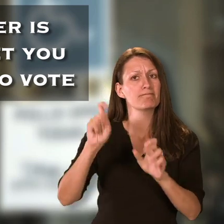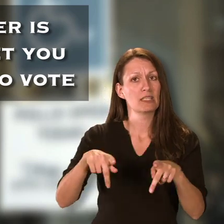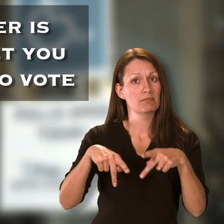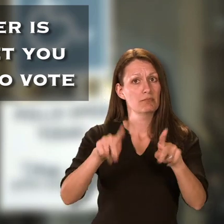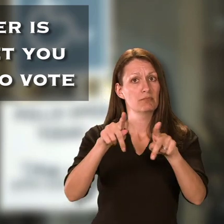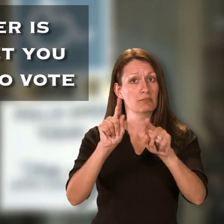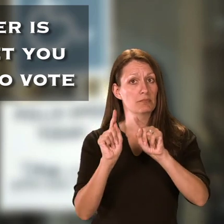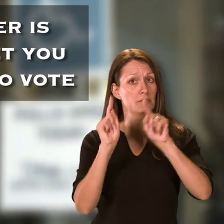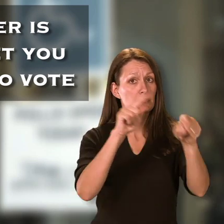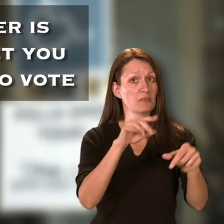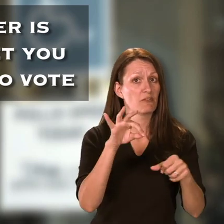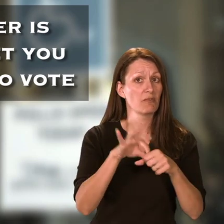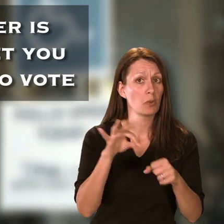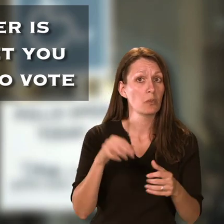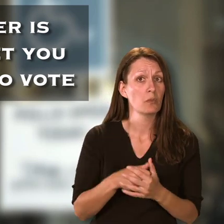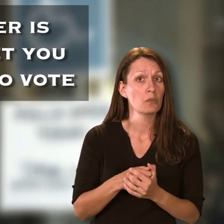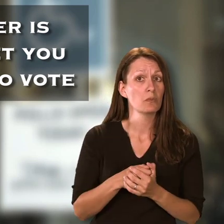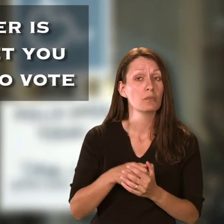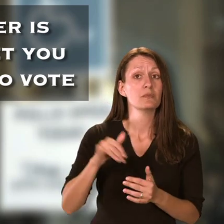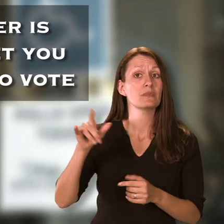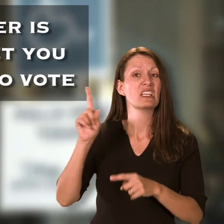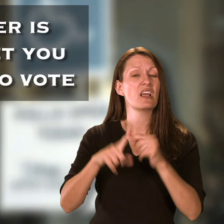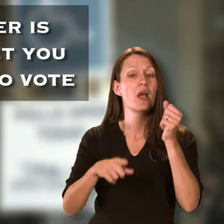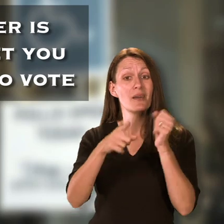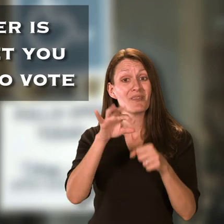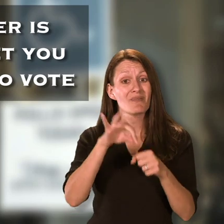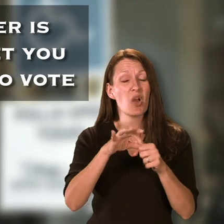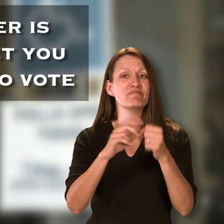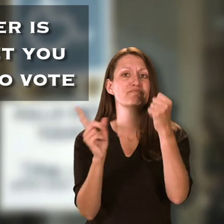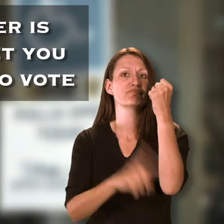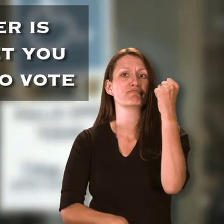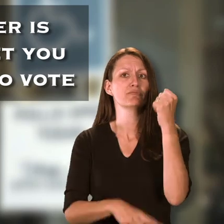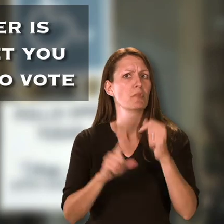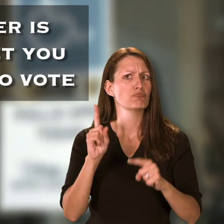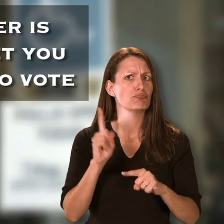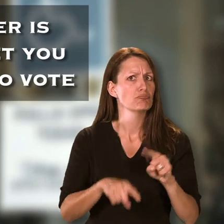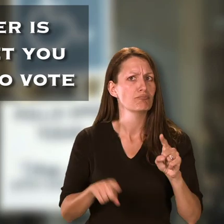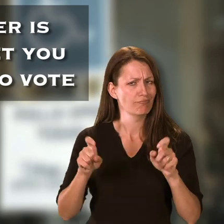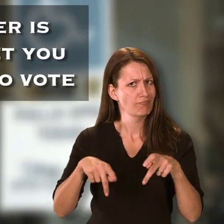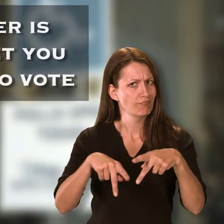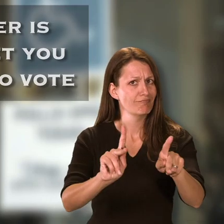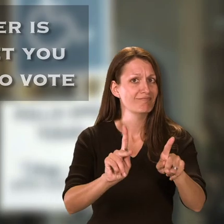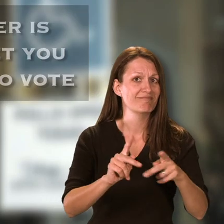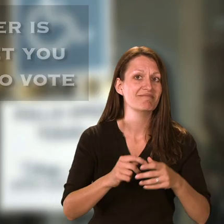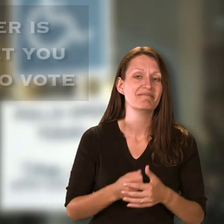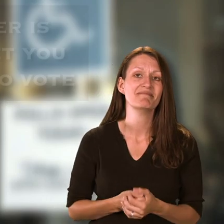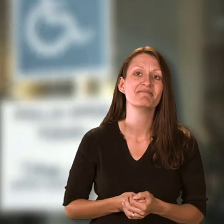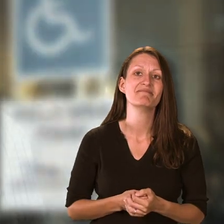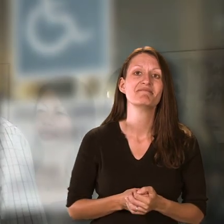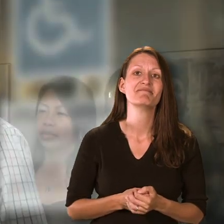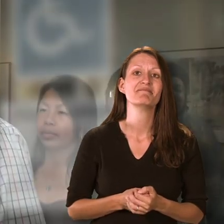and you can't be penalized for voting.